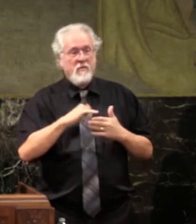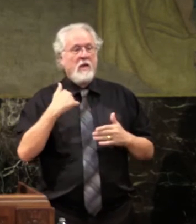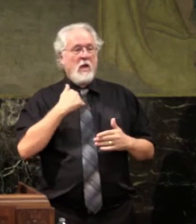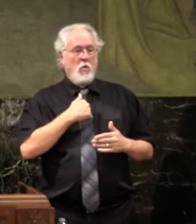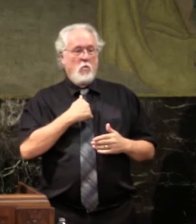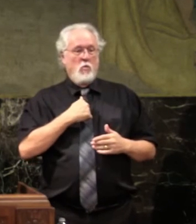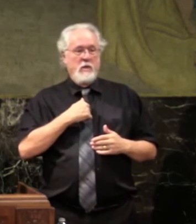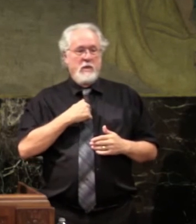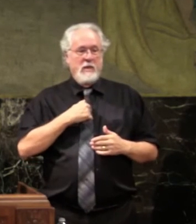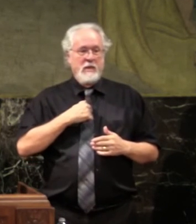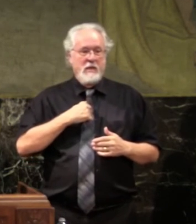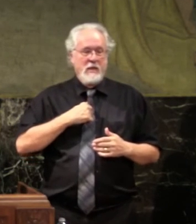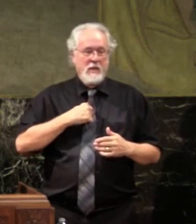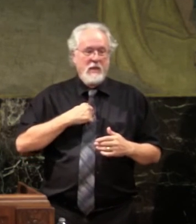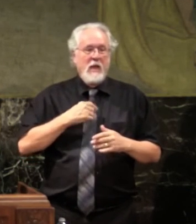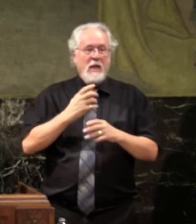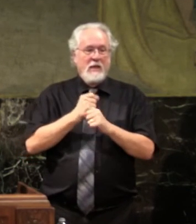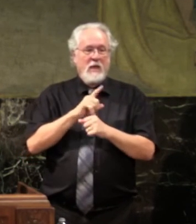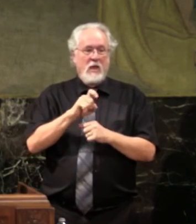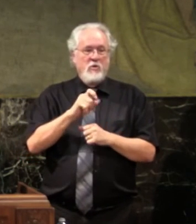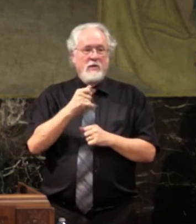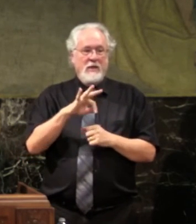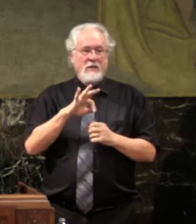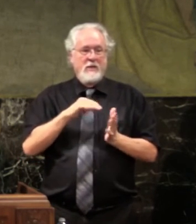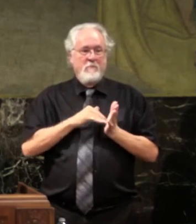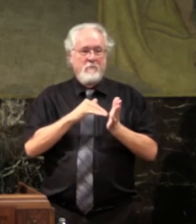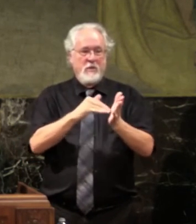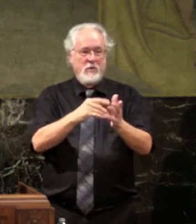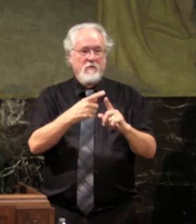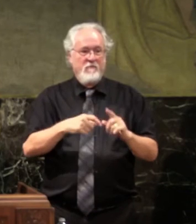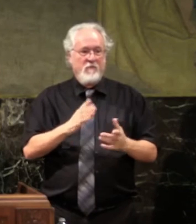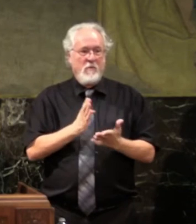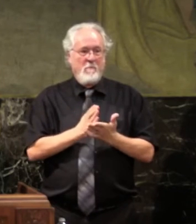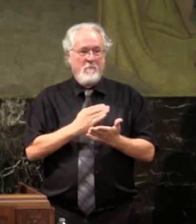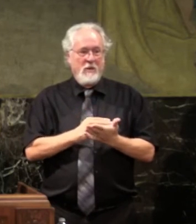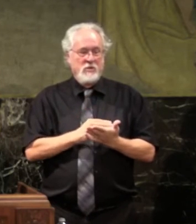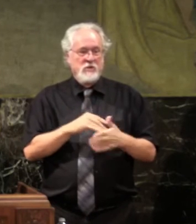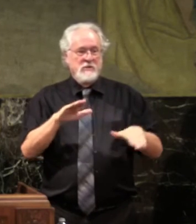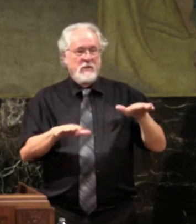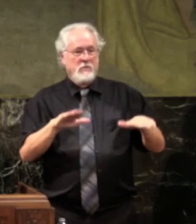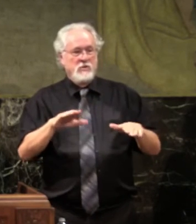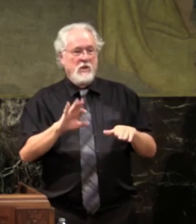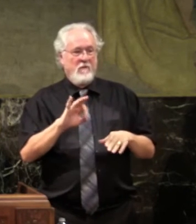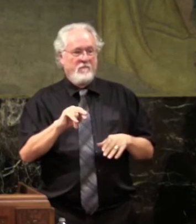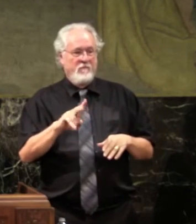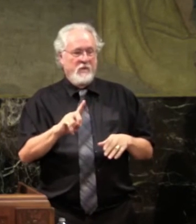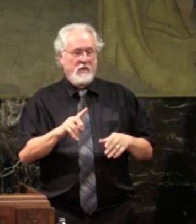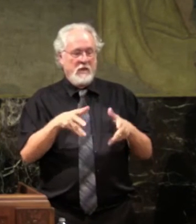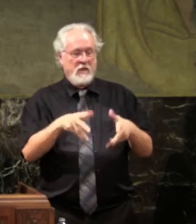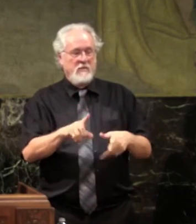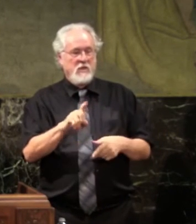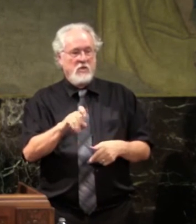hundred eighty nineteen million dollars it's available from the budget Stabilization Fund that still leaves approximately 280 million dollars in